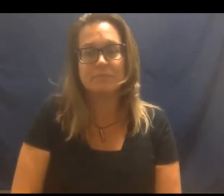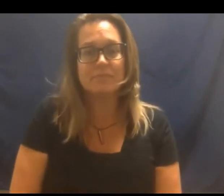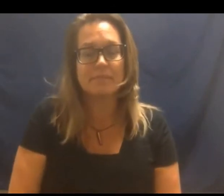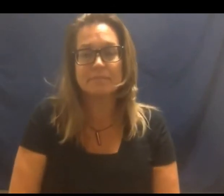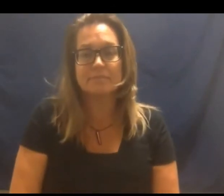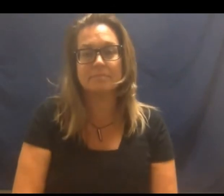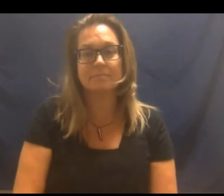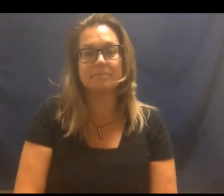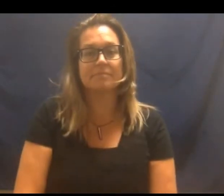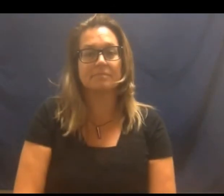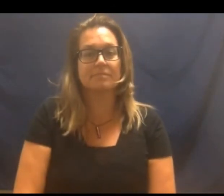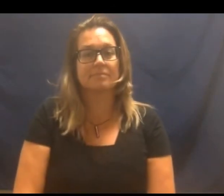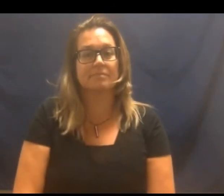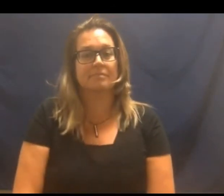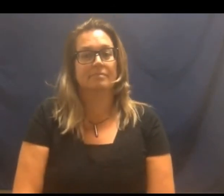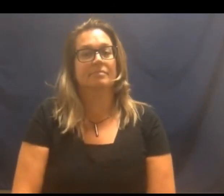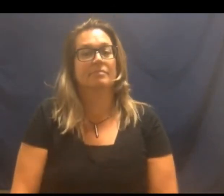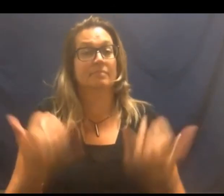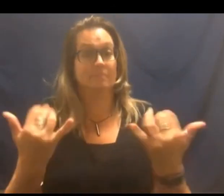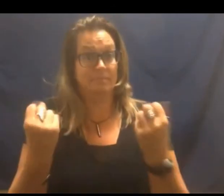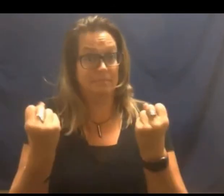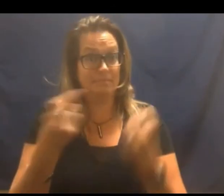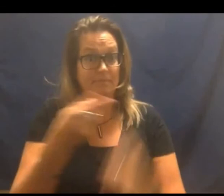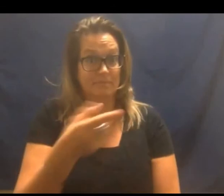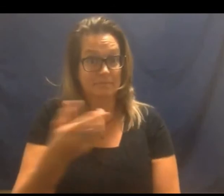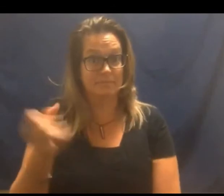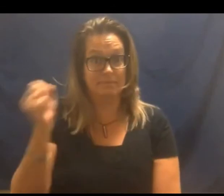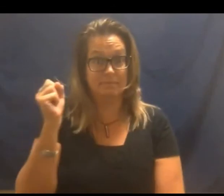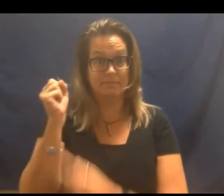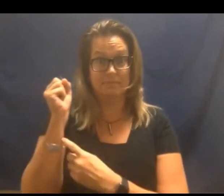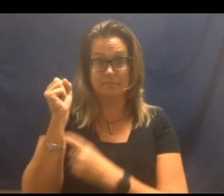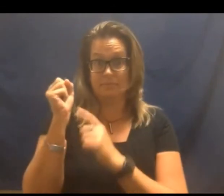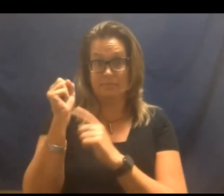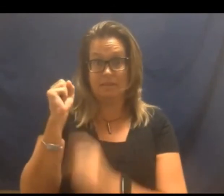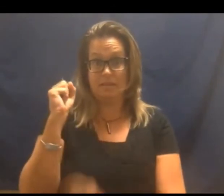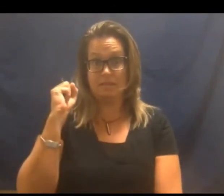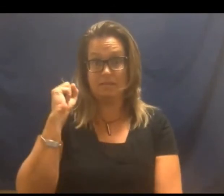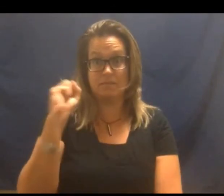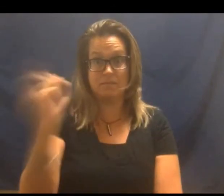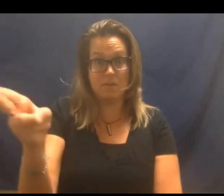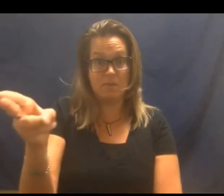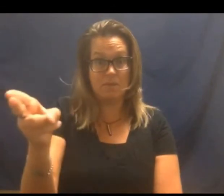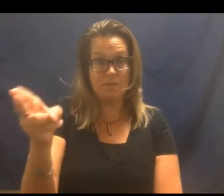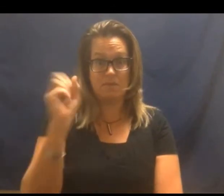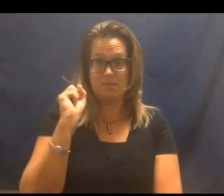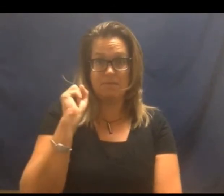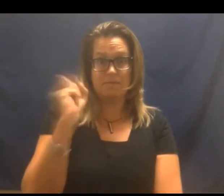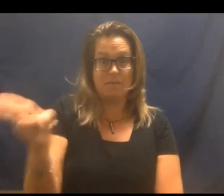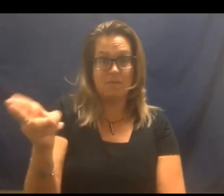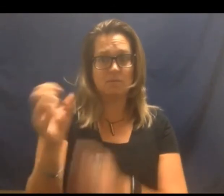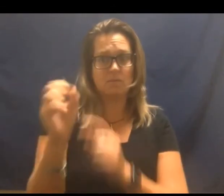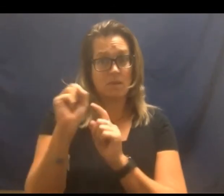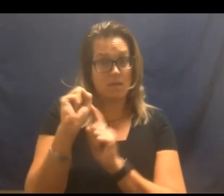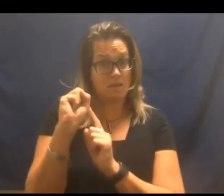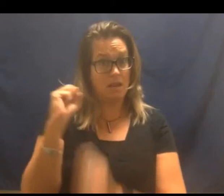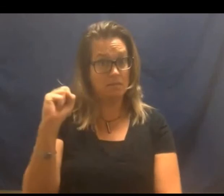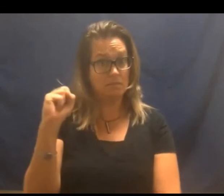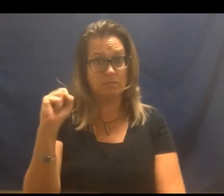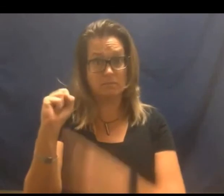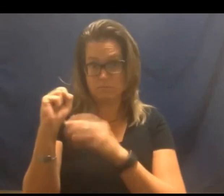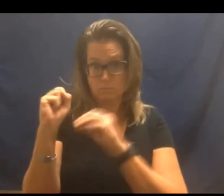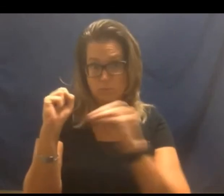on to the word THROW. It's signed like this THROW, so we have the S handshape